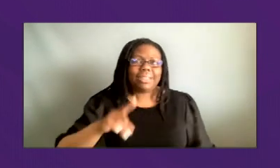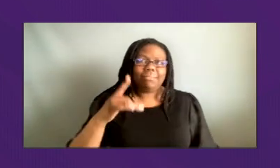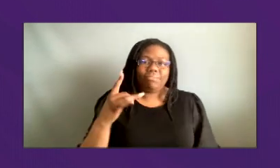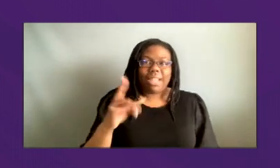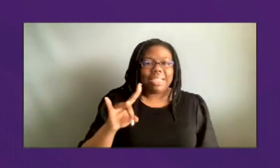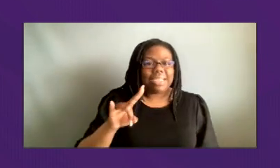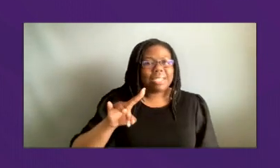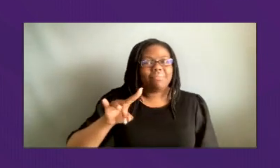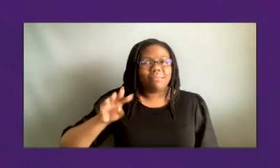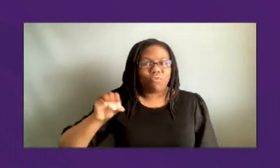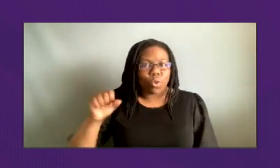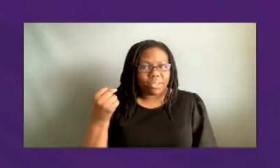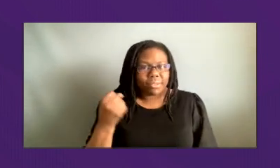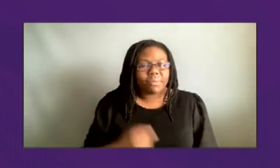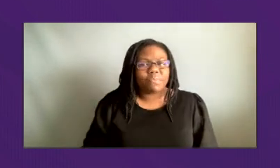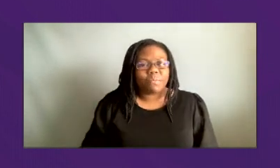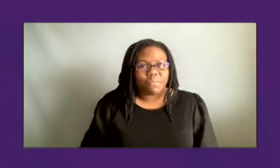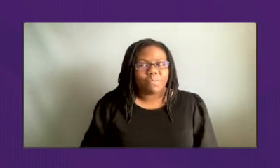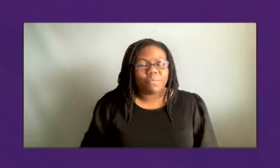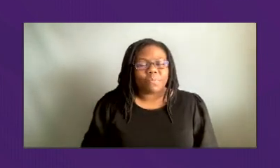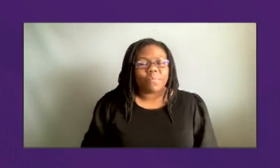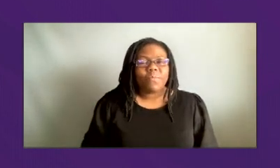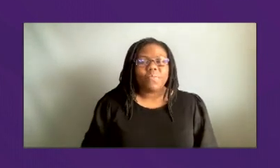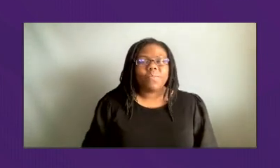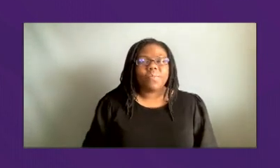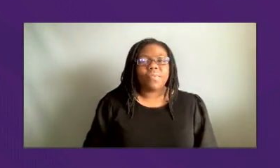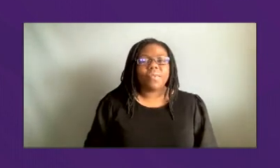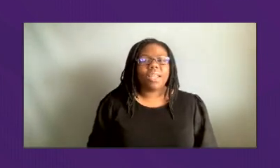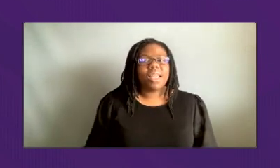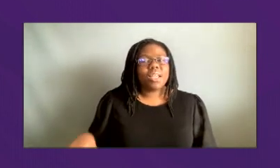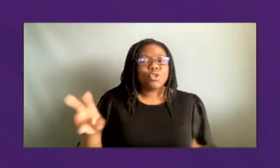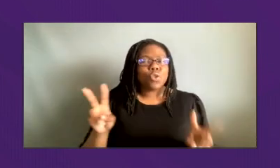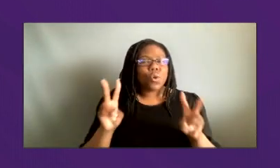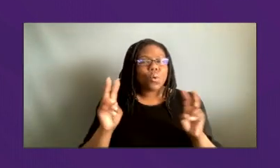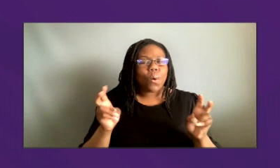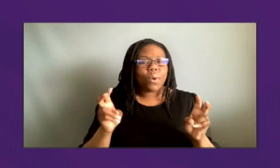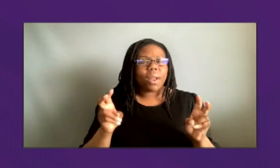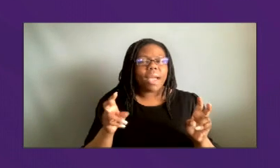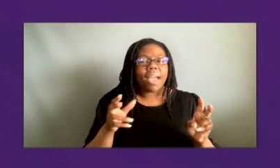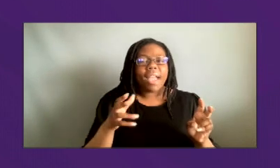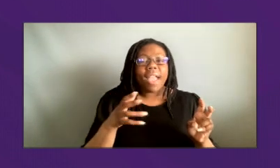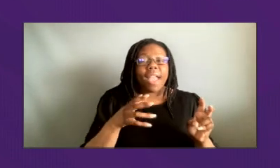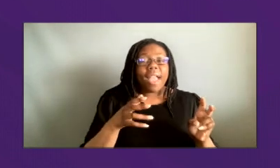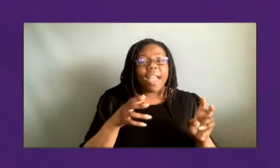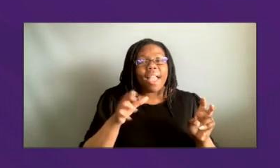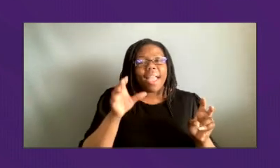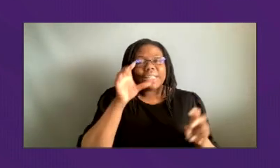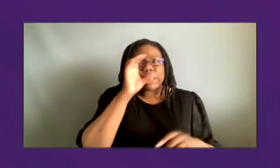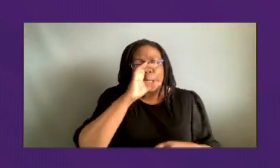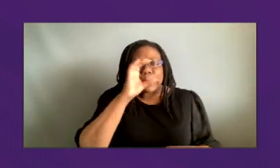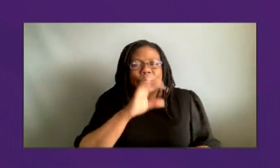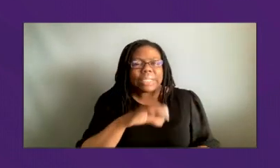especially the quote, "And the way it's corny, it's cartoonish and kitsch is kind of a protective